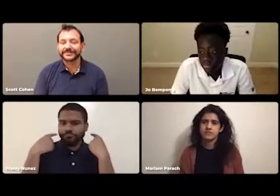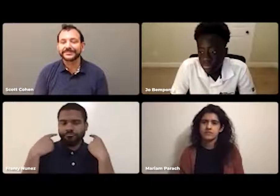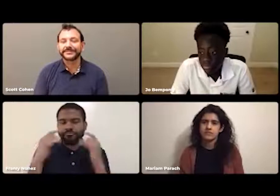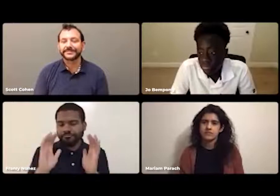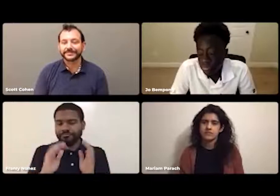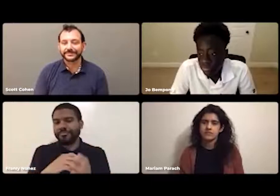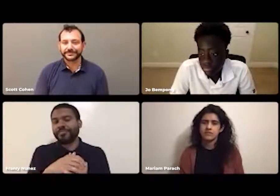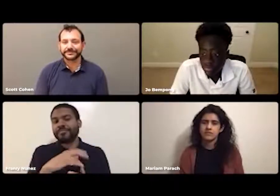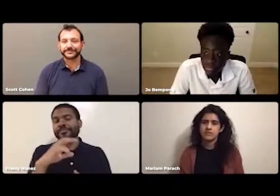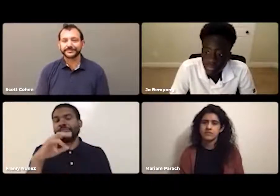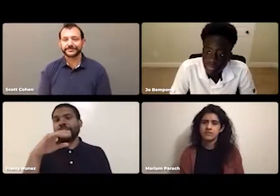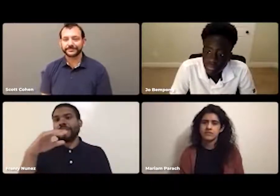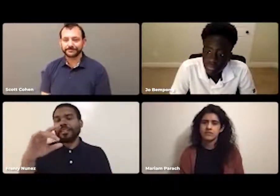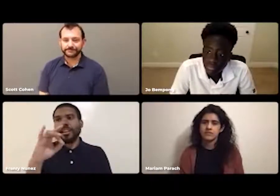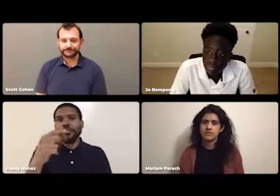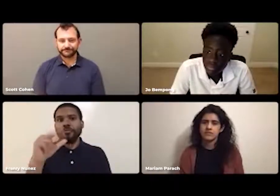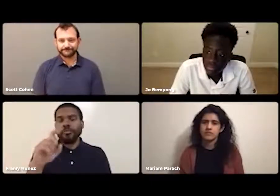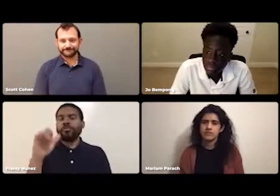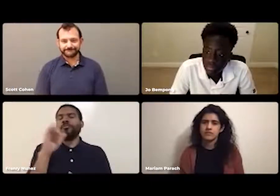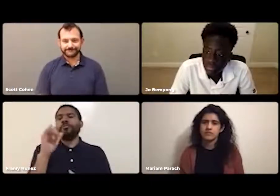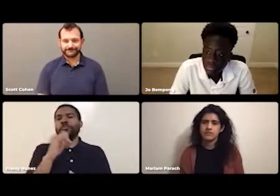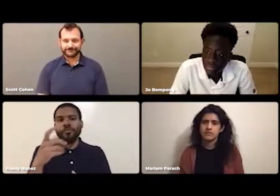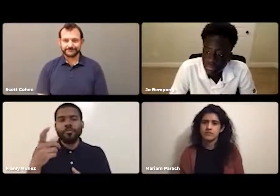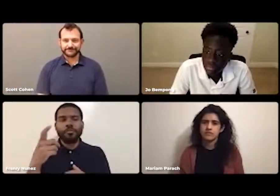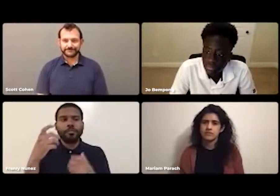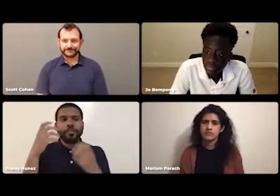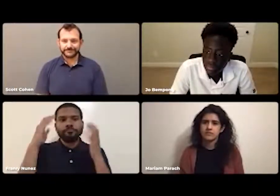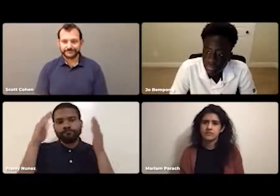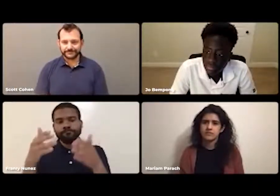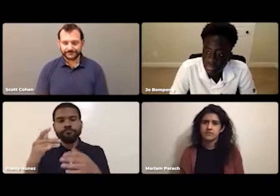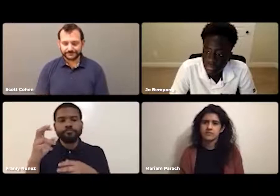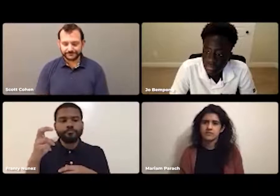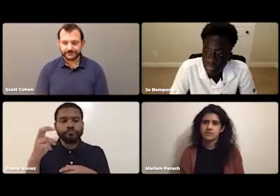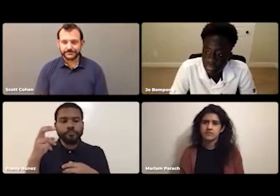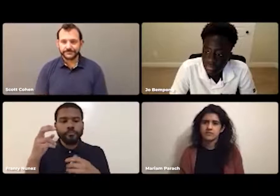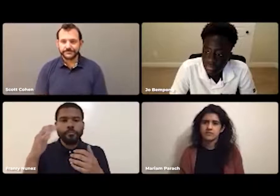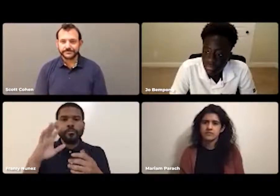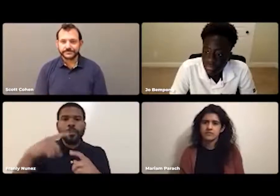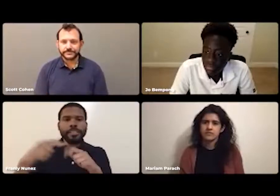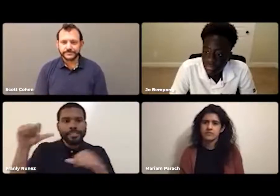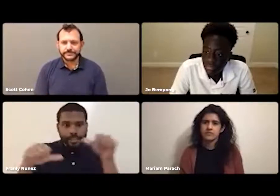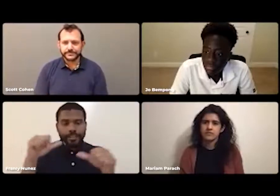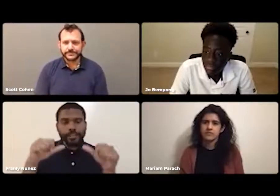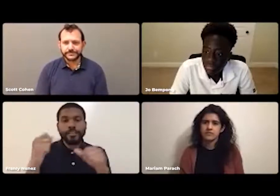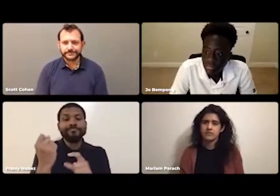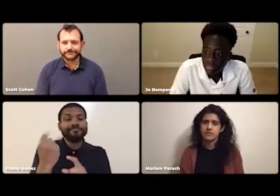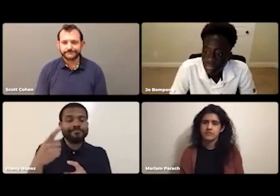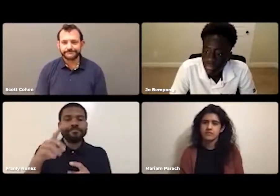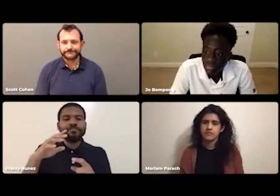I was attracted to it, but I didn't understand it. Eighth grade was different.